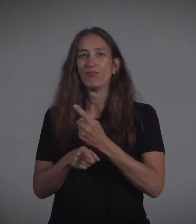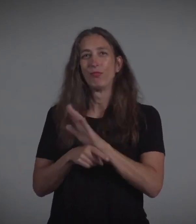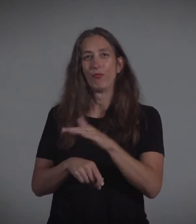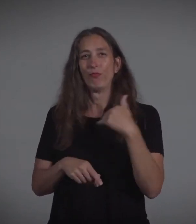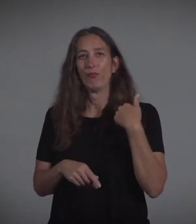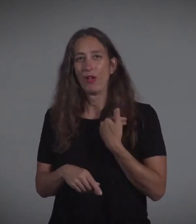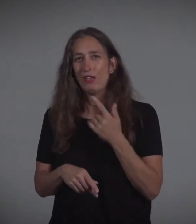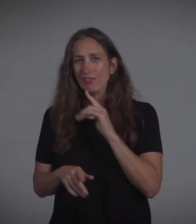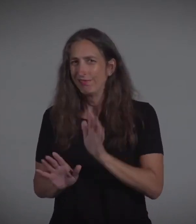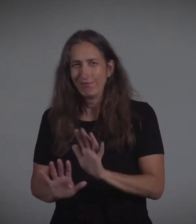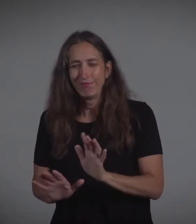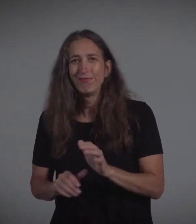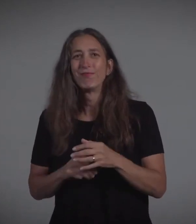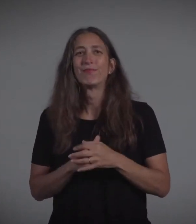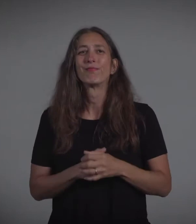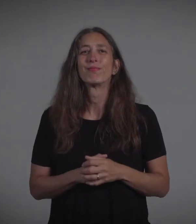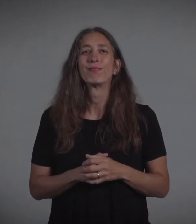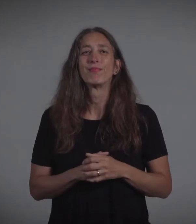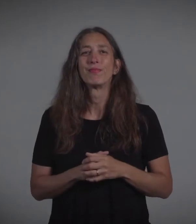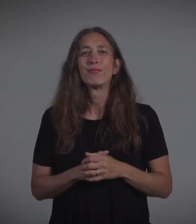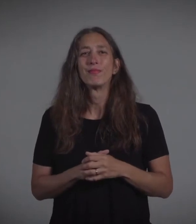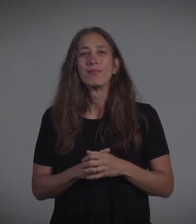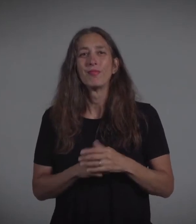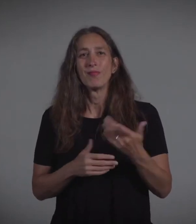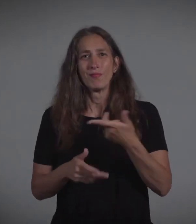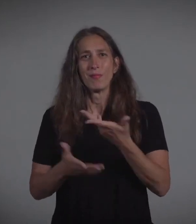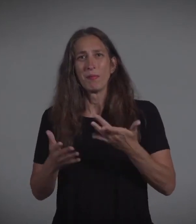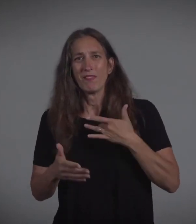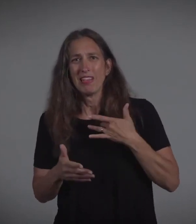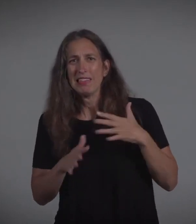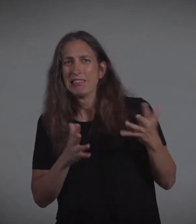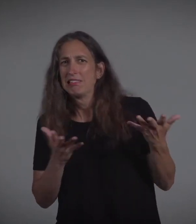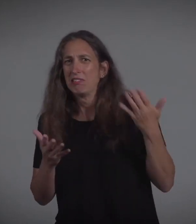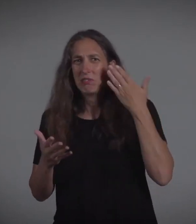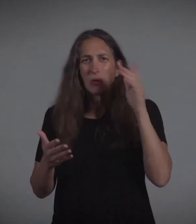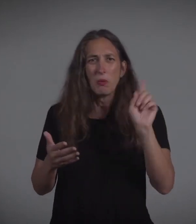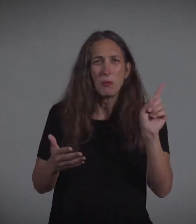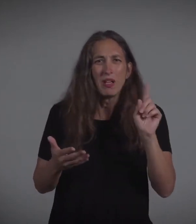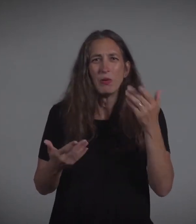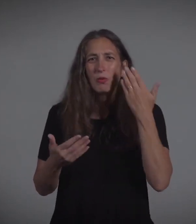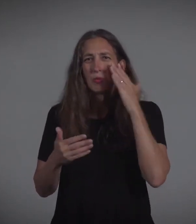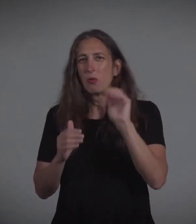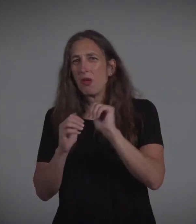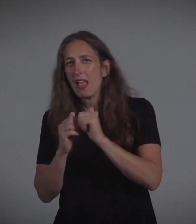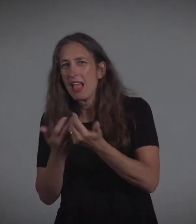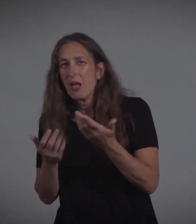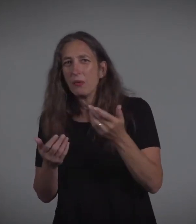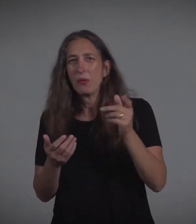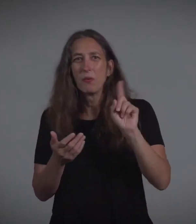They may feel stuck and not know how to find resources for help.